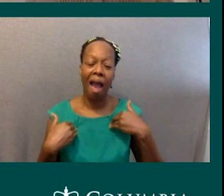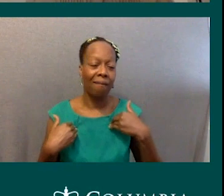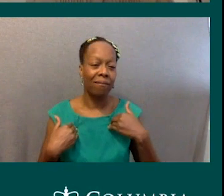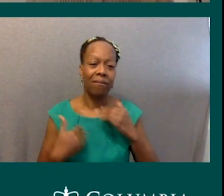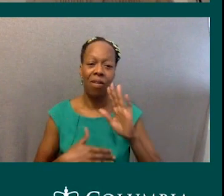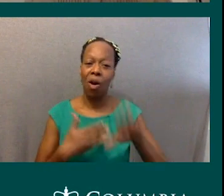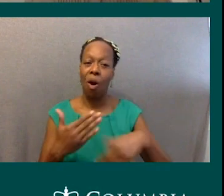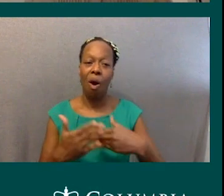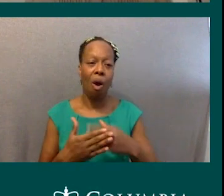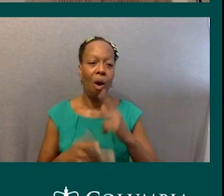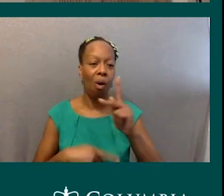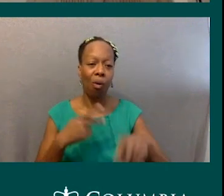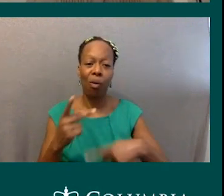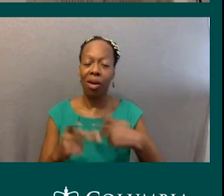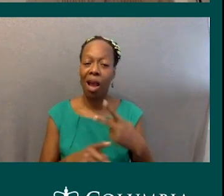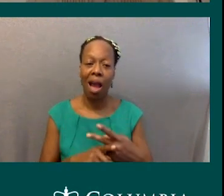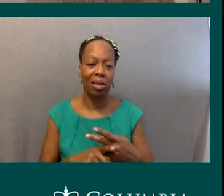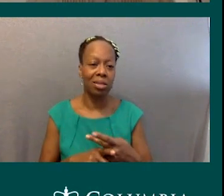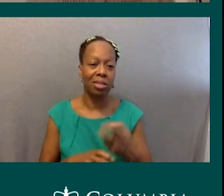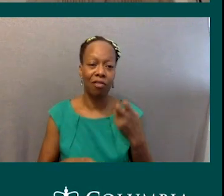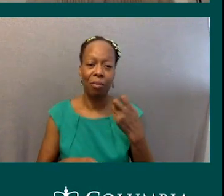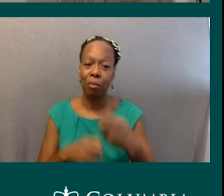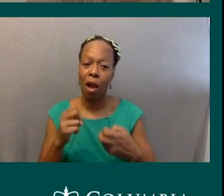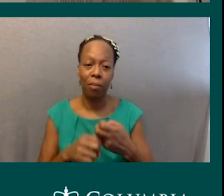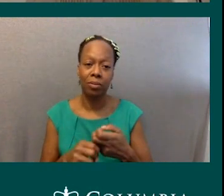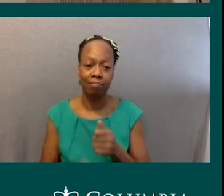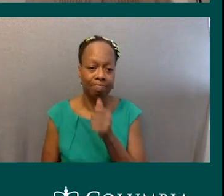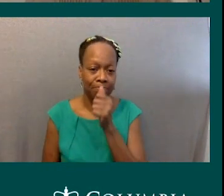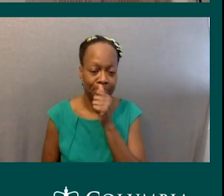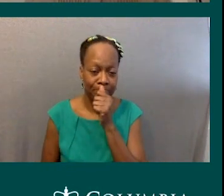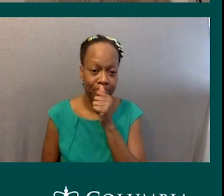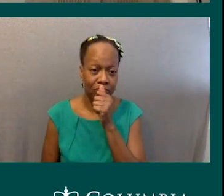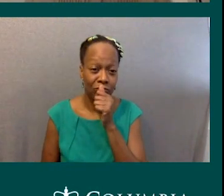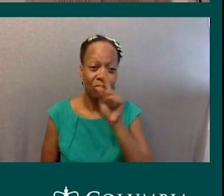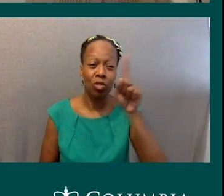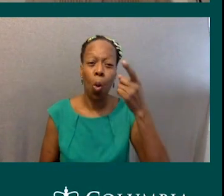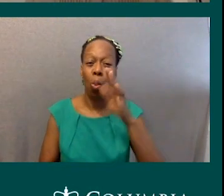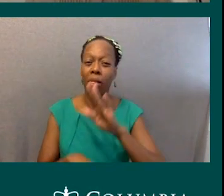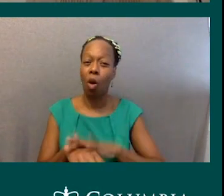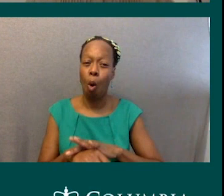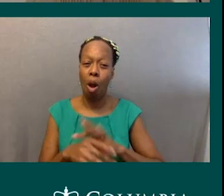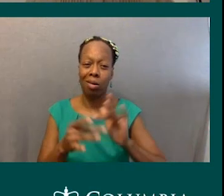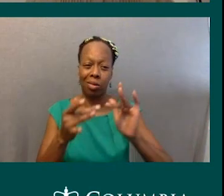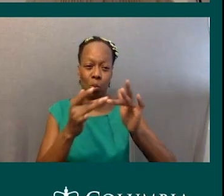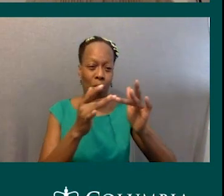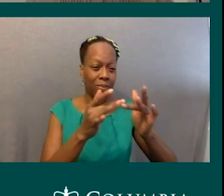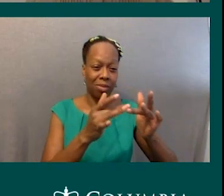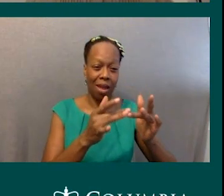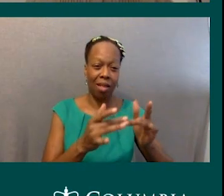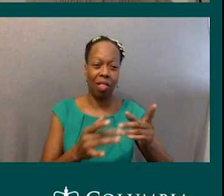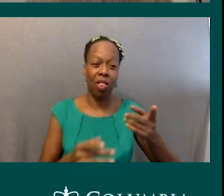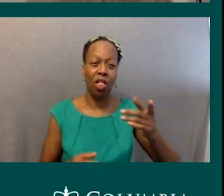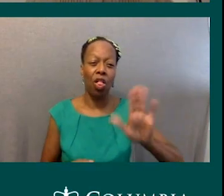they're only attractive on the website. But when we see these children in the longterm,